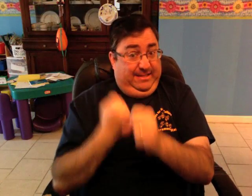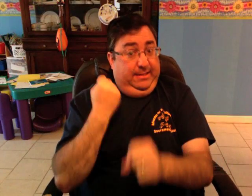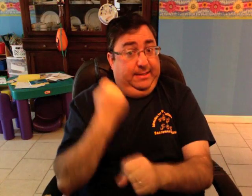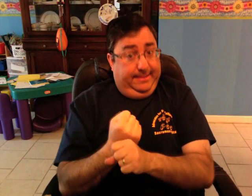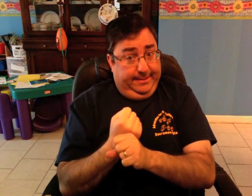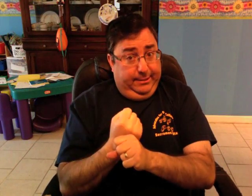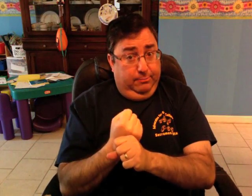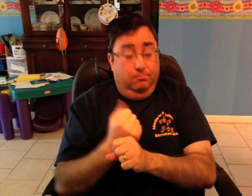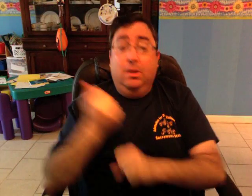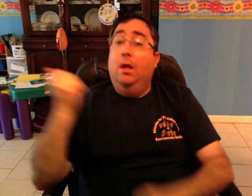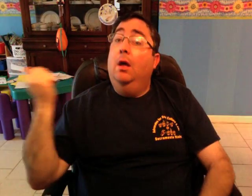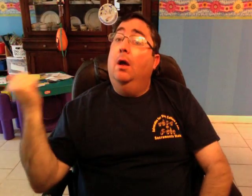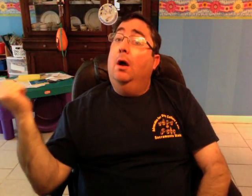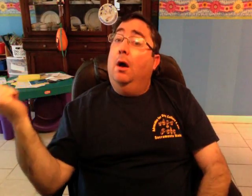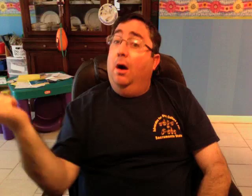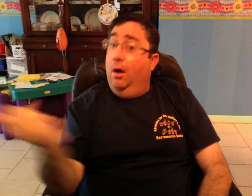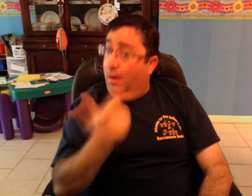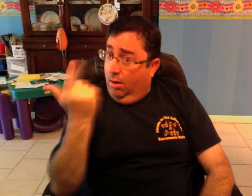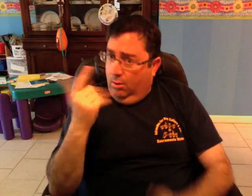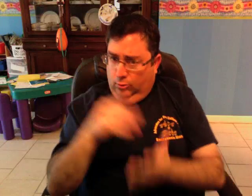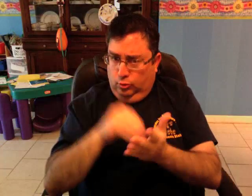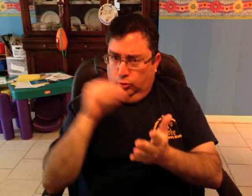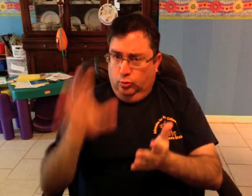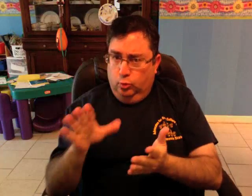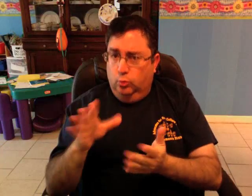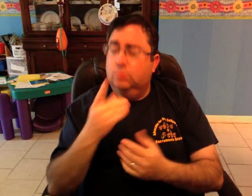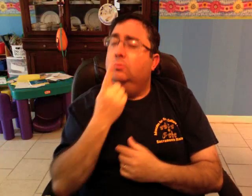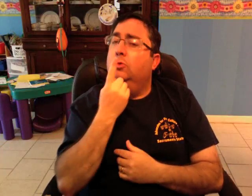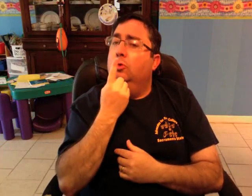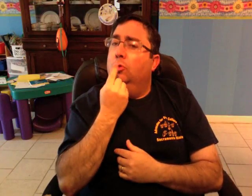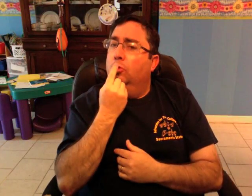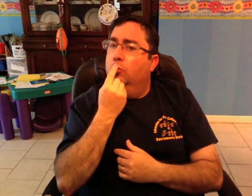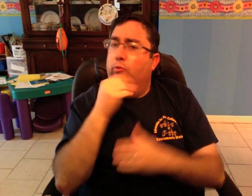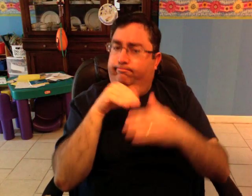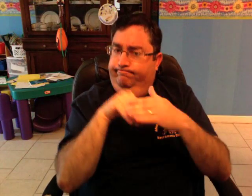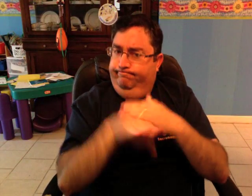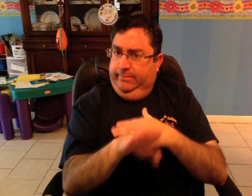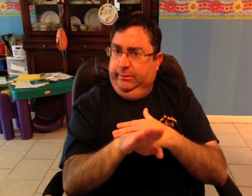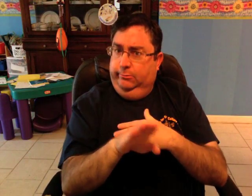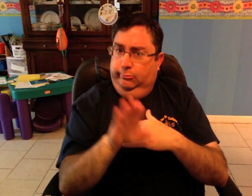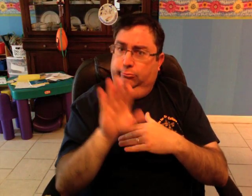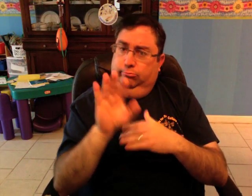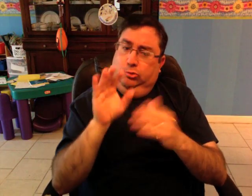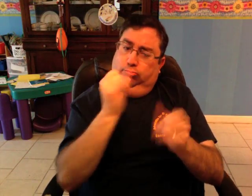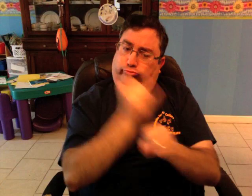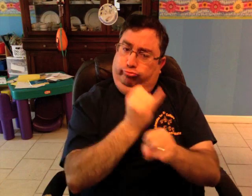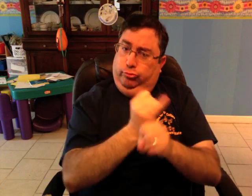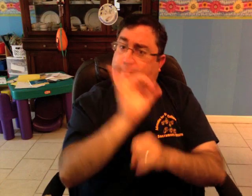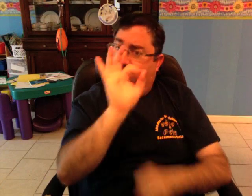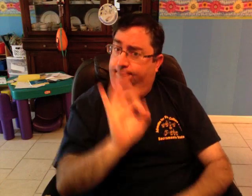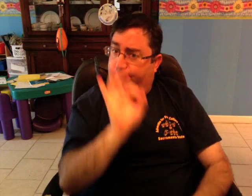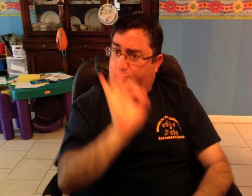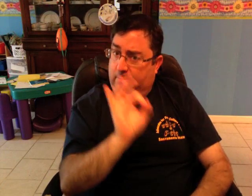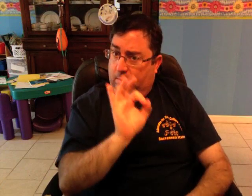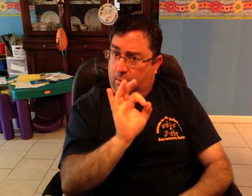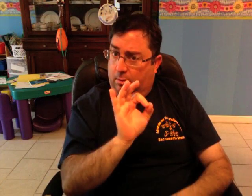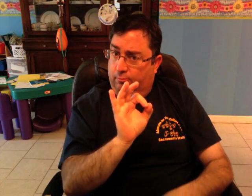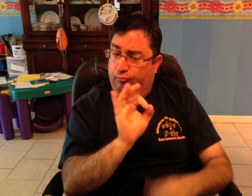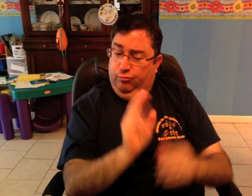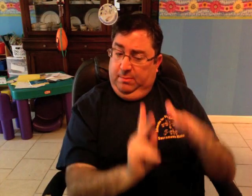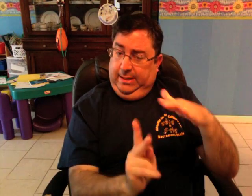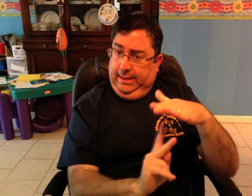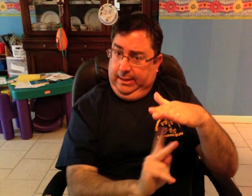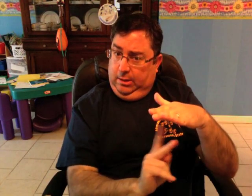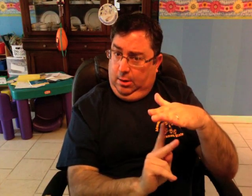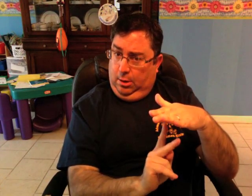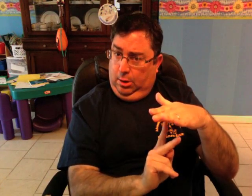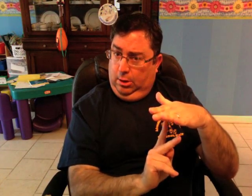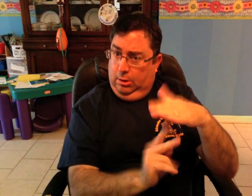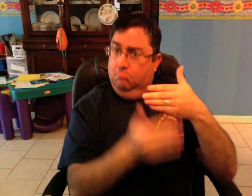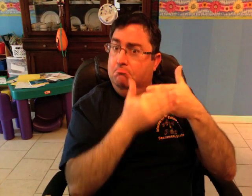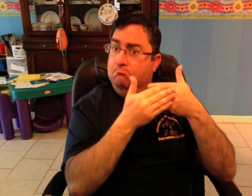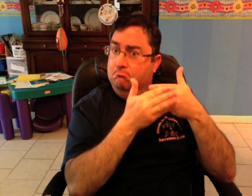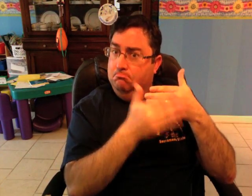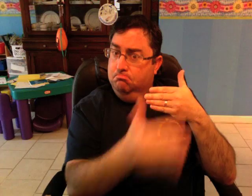in the previous year, ALL the students who had enrolled at CSDF from Kindergarten on